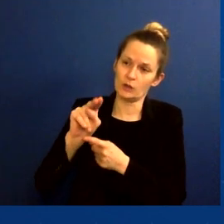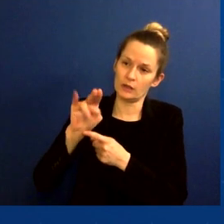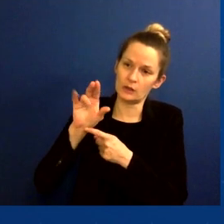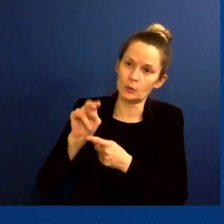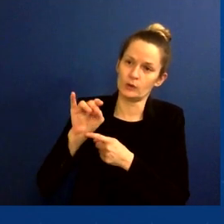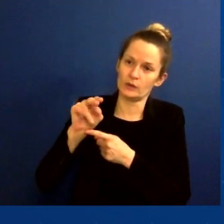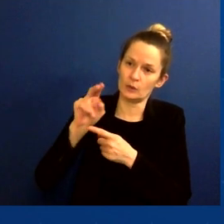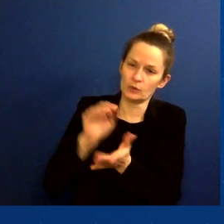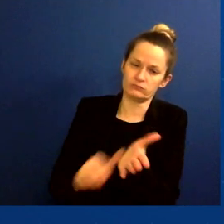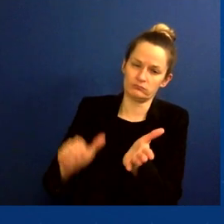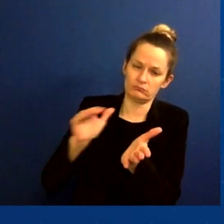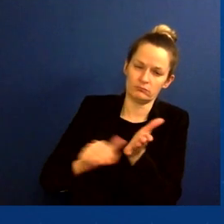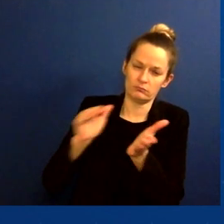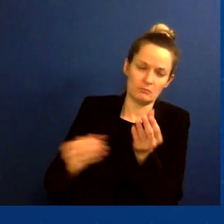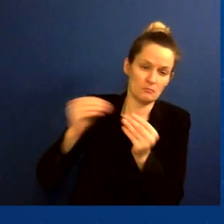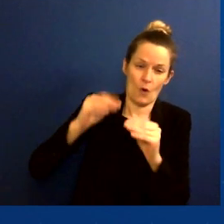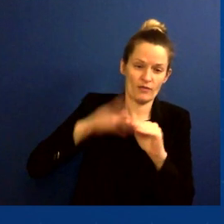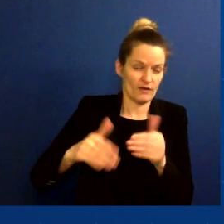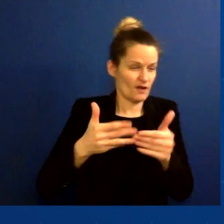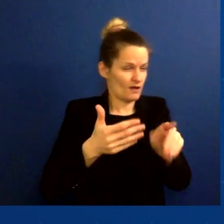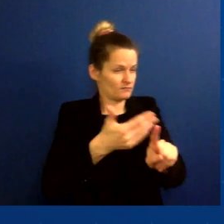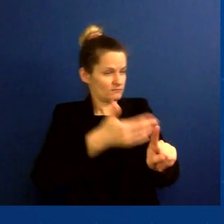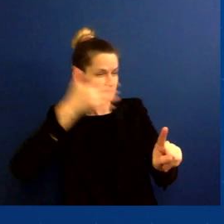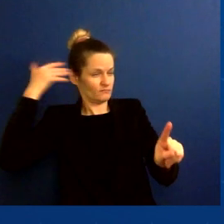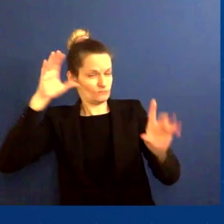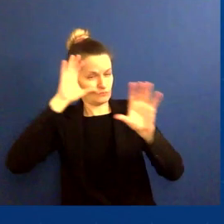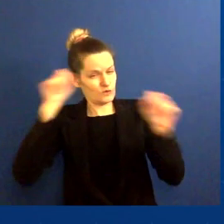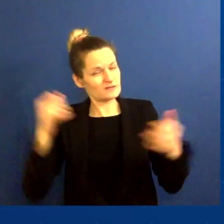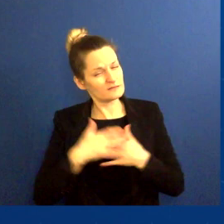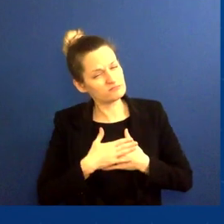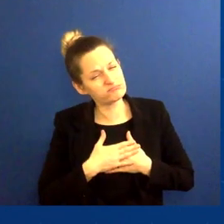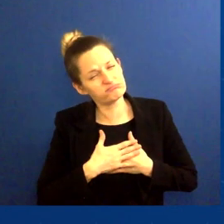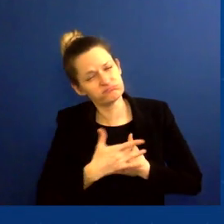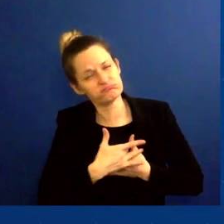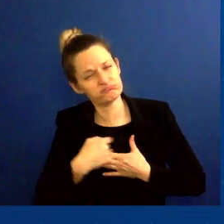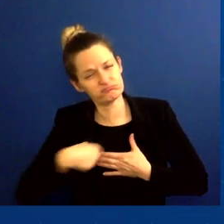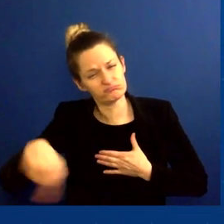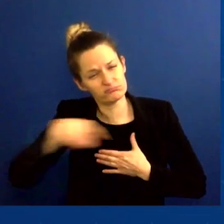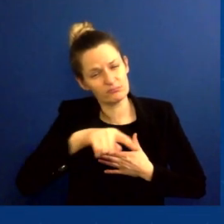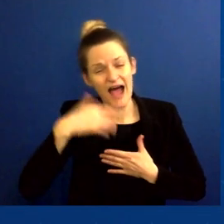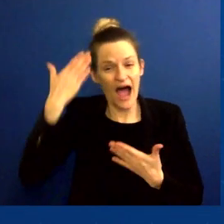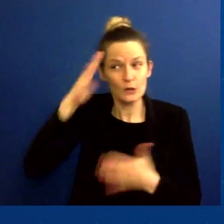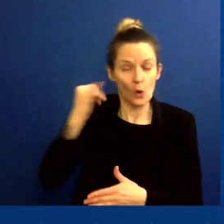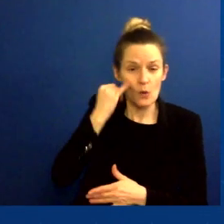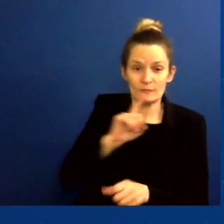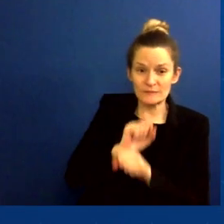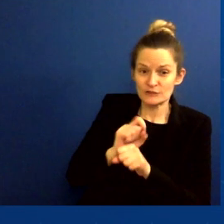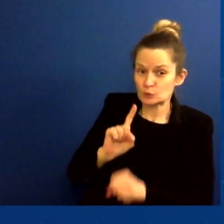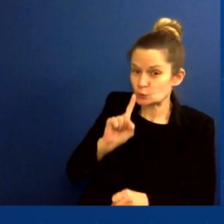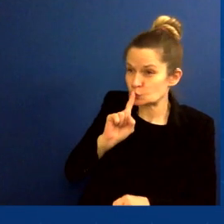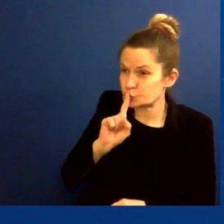Participant: It's true! The President: But I tell you what: I promised you you would have a union President.